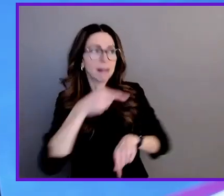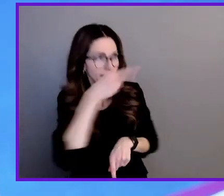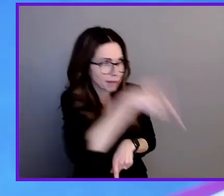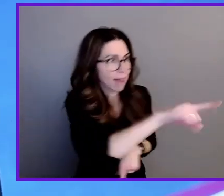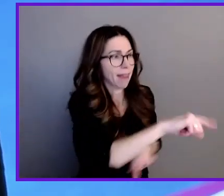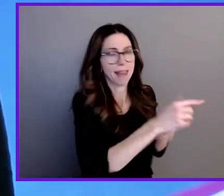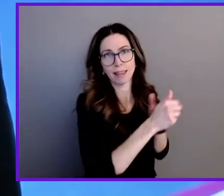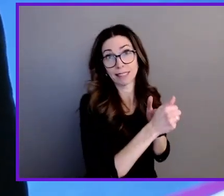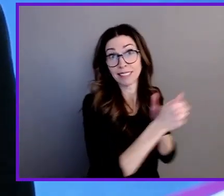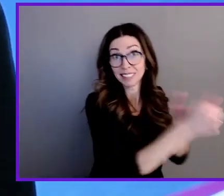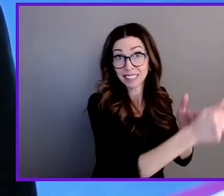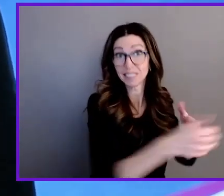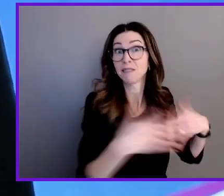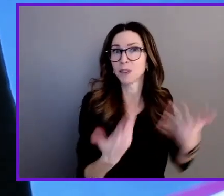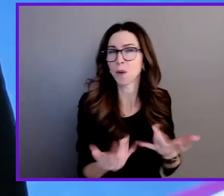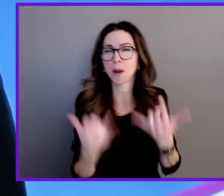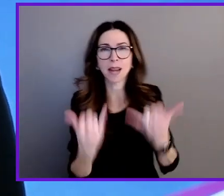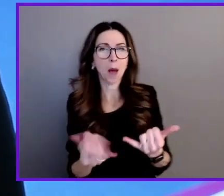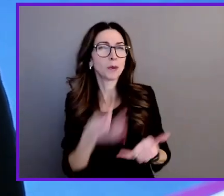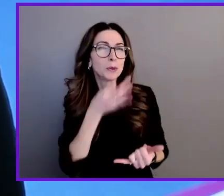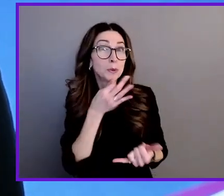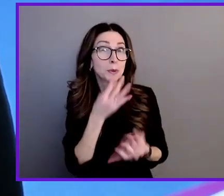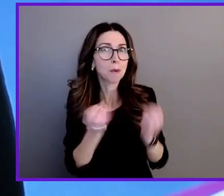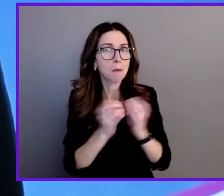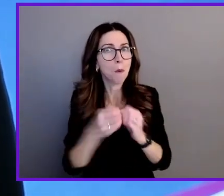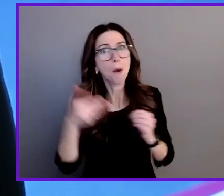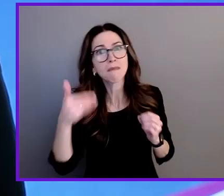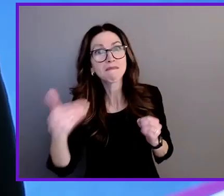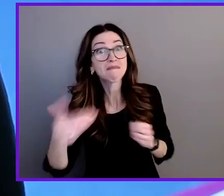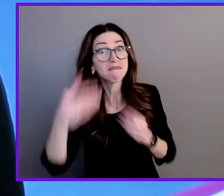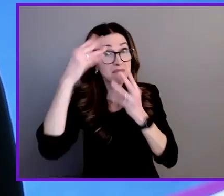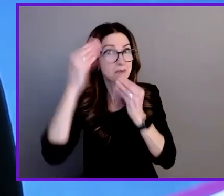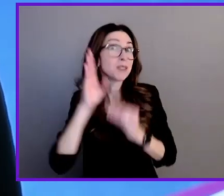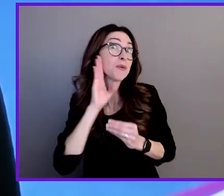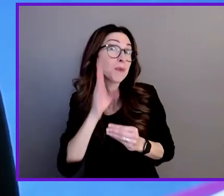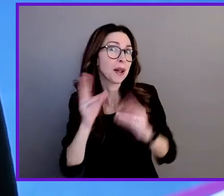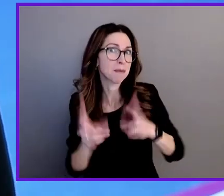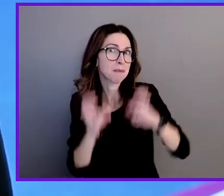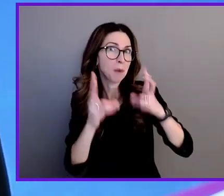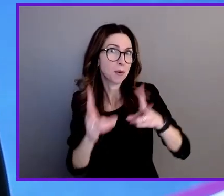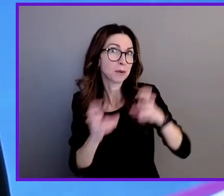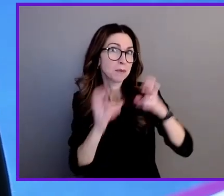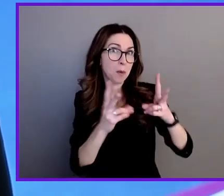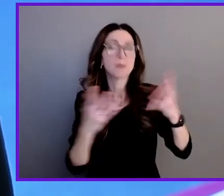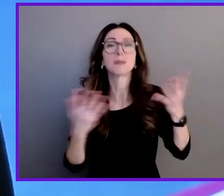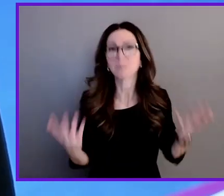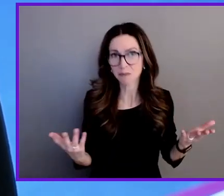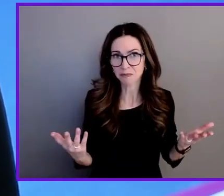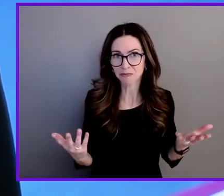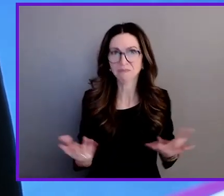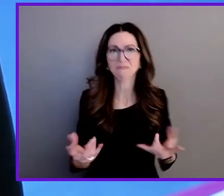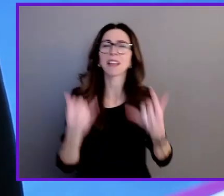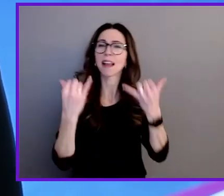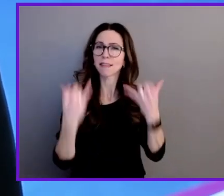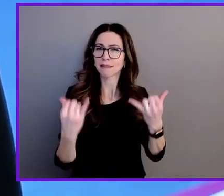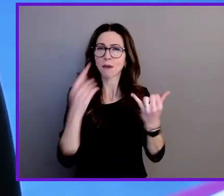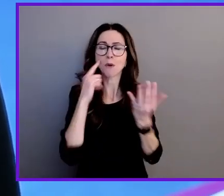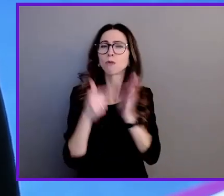Stay tuned to learn more. These are just a few examples of our strategic plan actions that we’ve achieved so far.